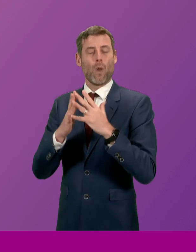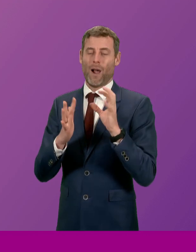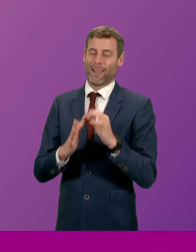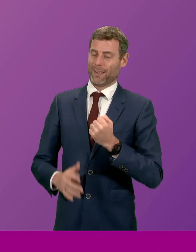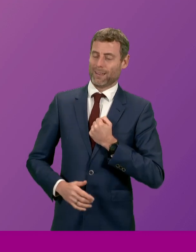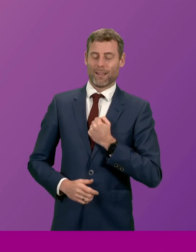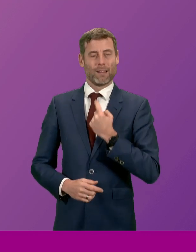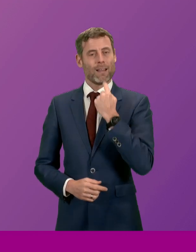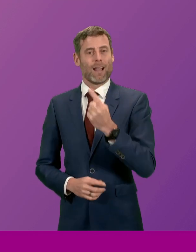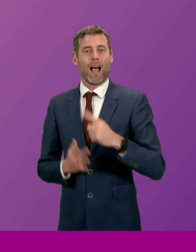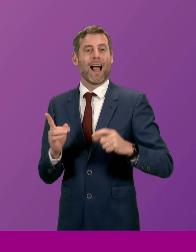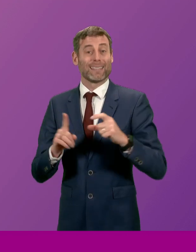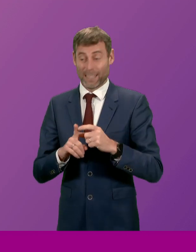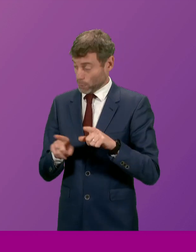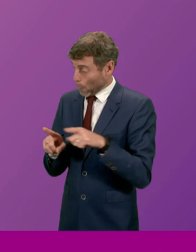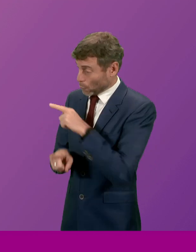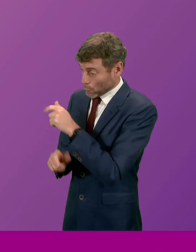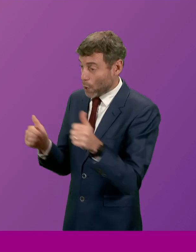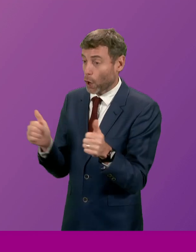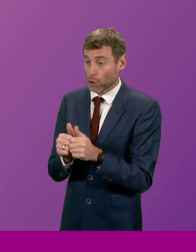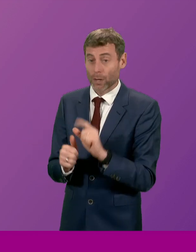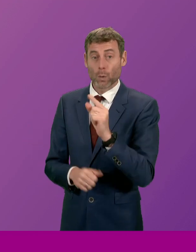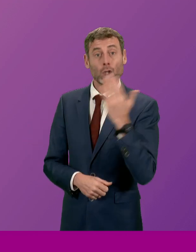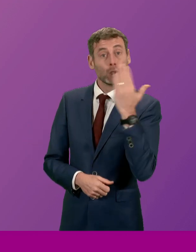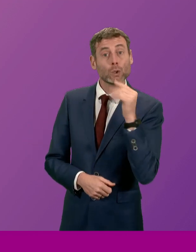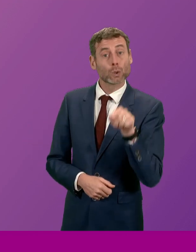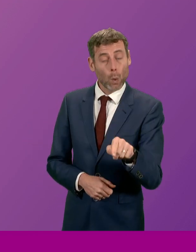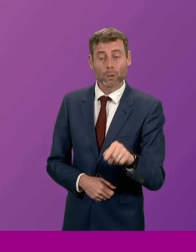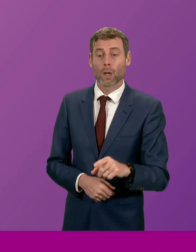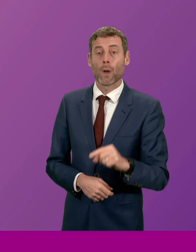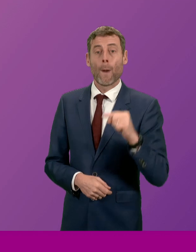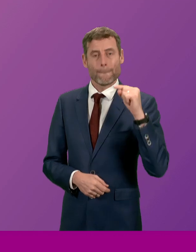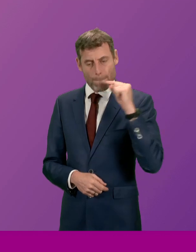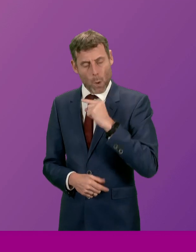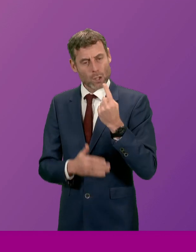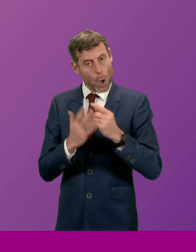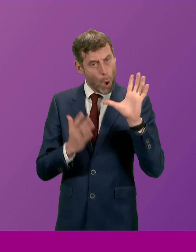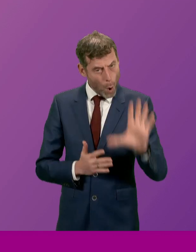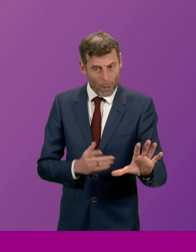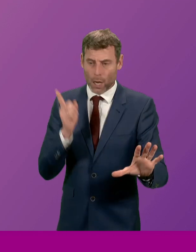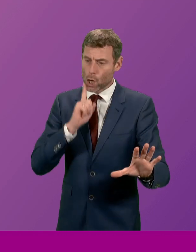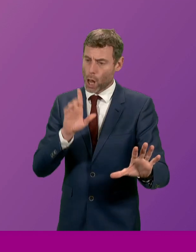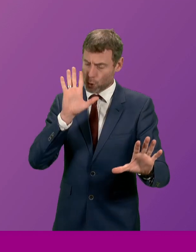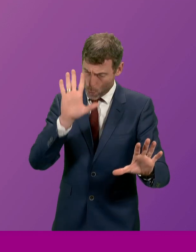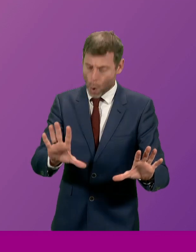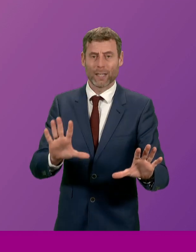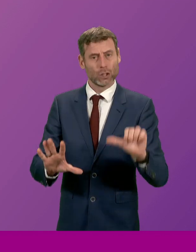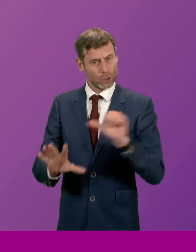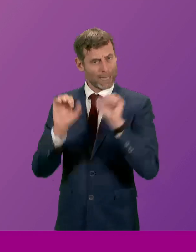that single-sex facilities in schools should be a basic right for female pupils and staff?